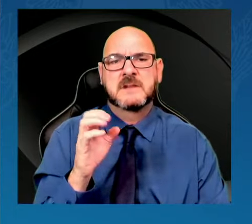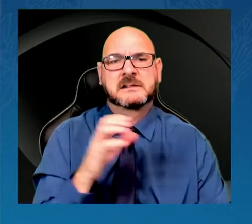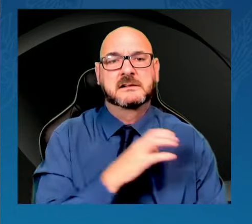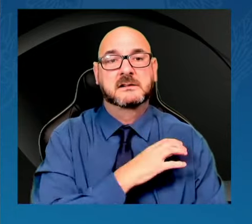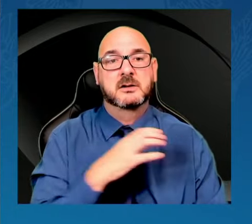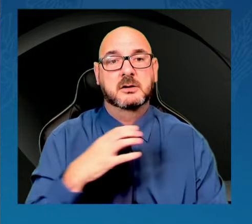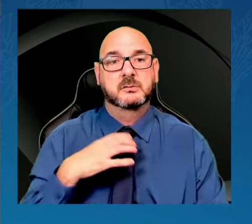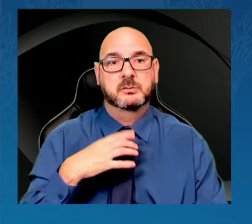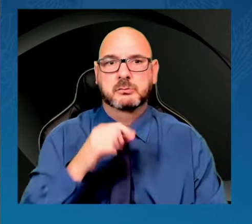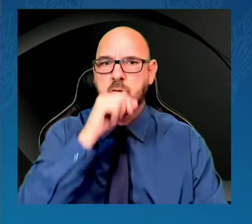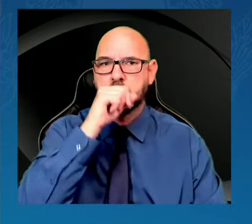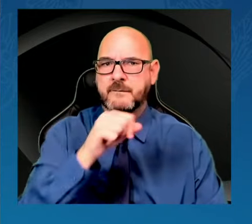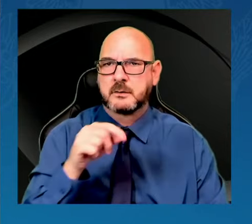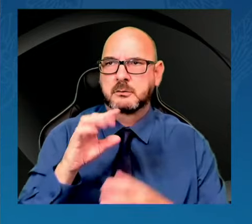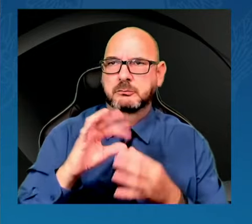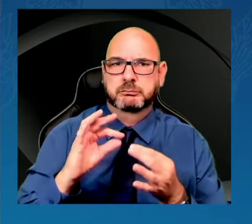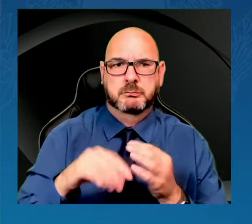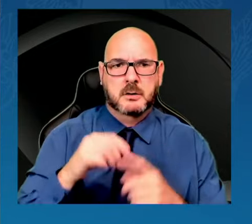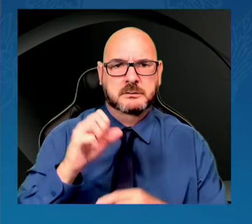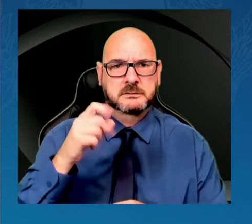The Vice President: Right? Right. Exactly.